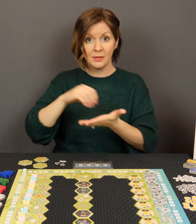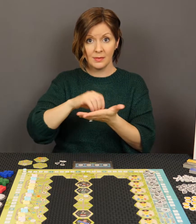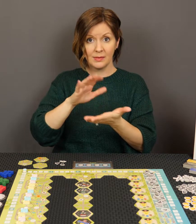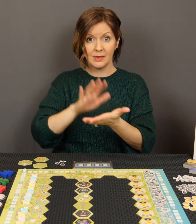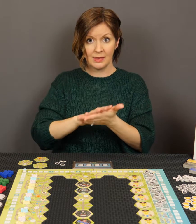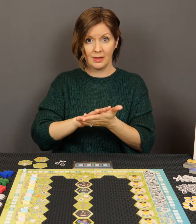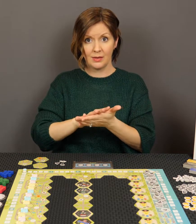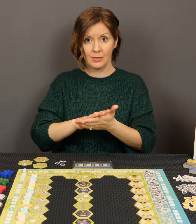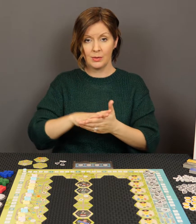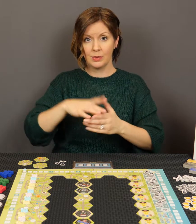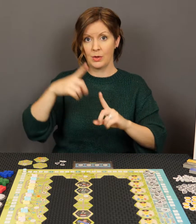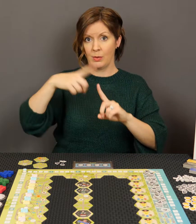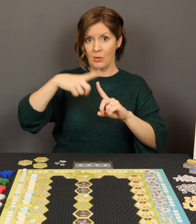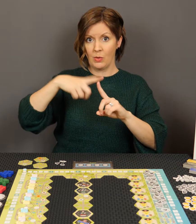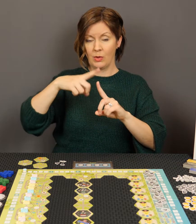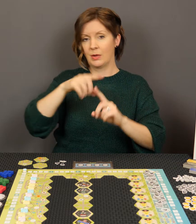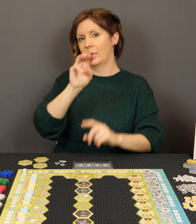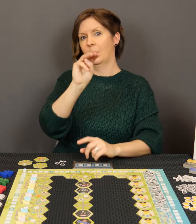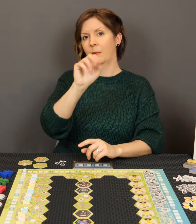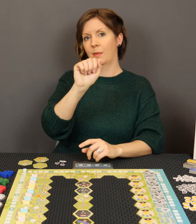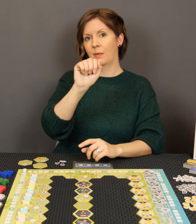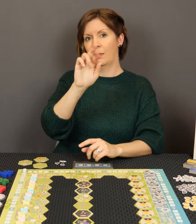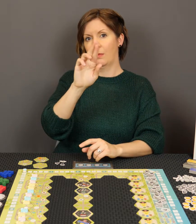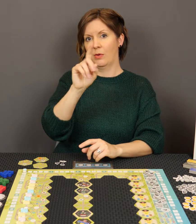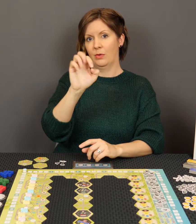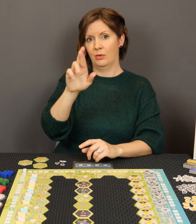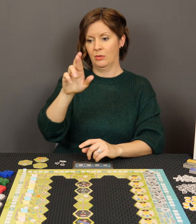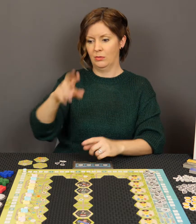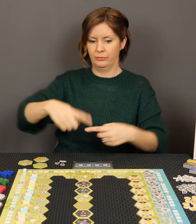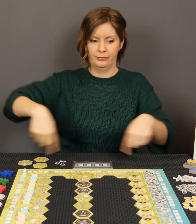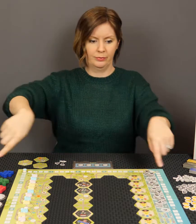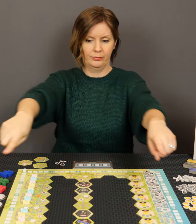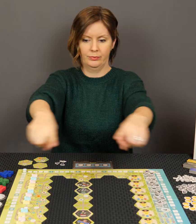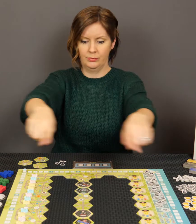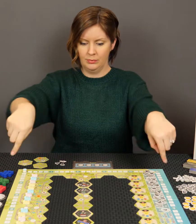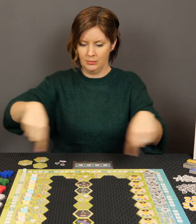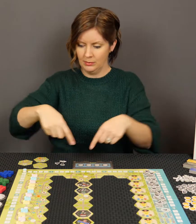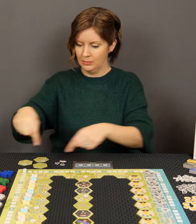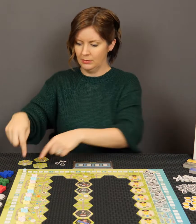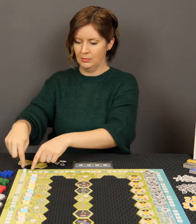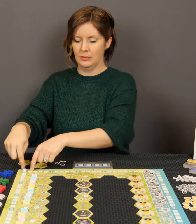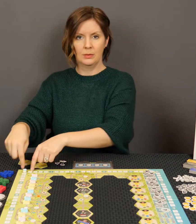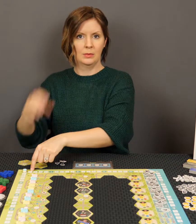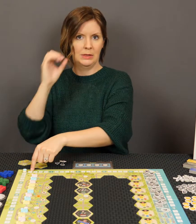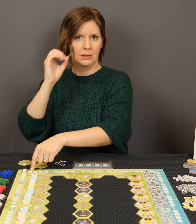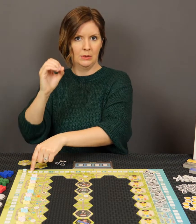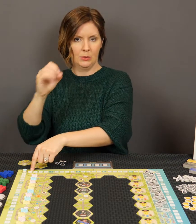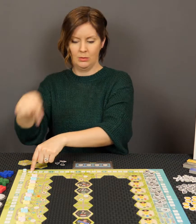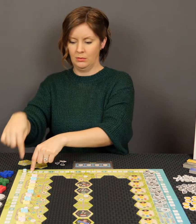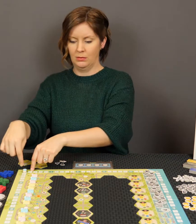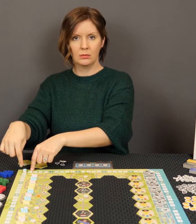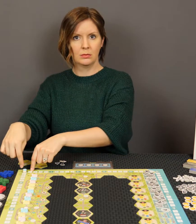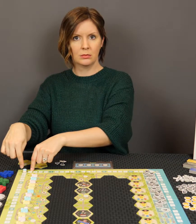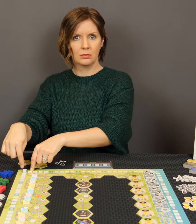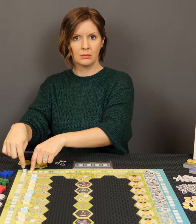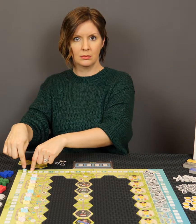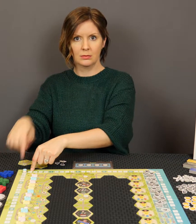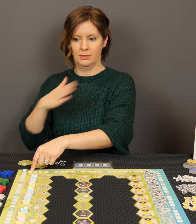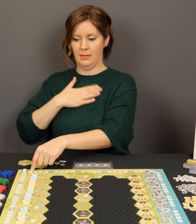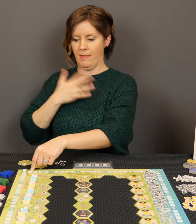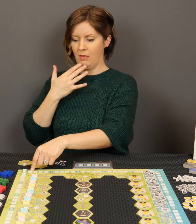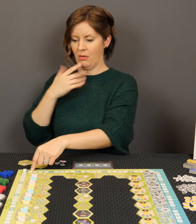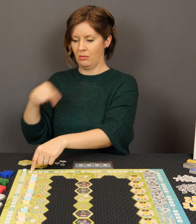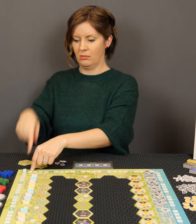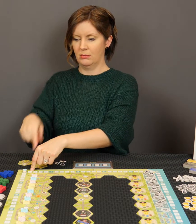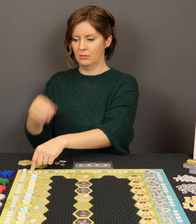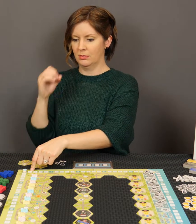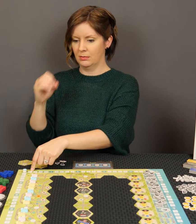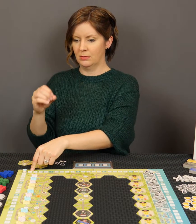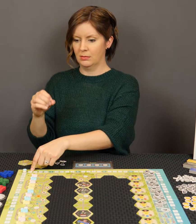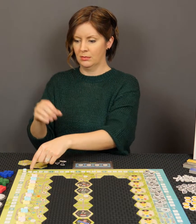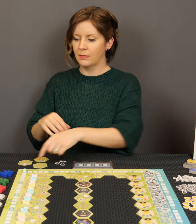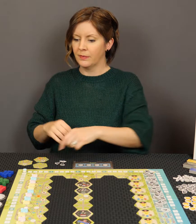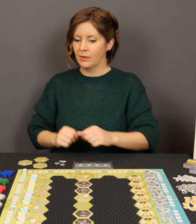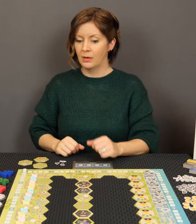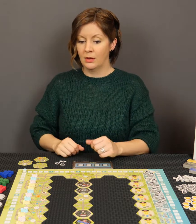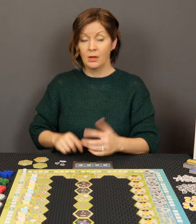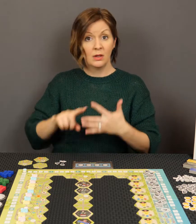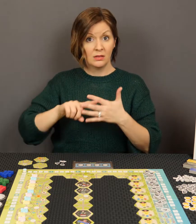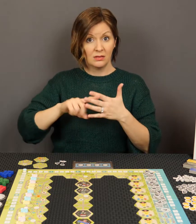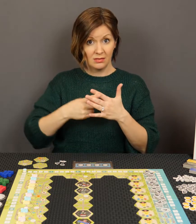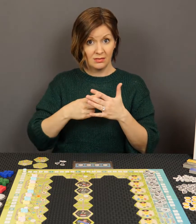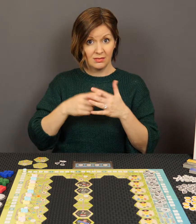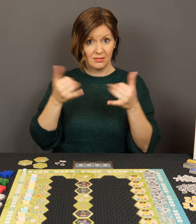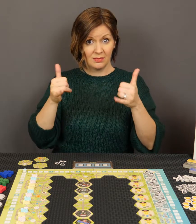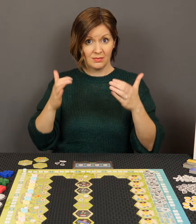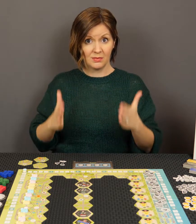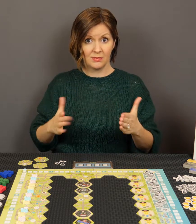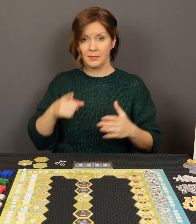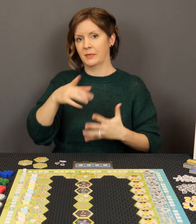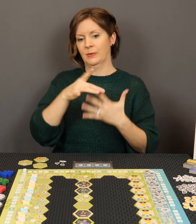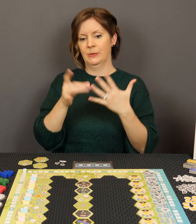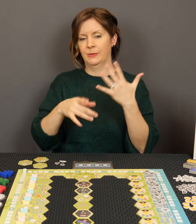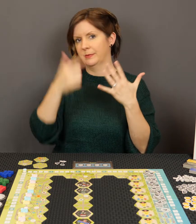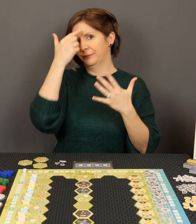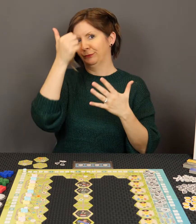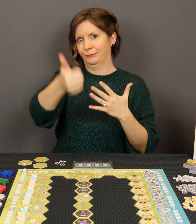Then put down your point marker around the edge of the board at zero.